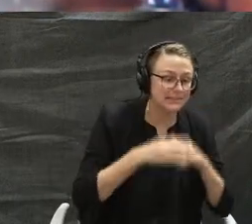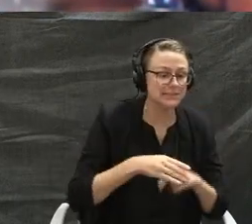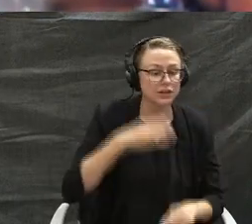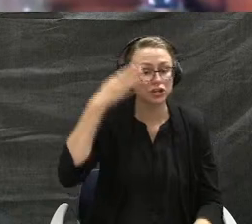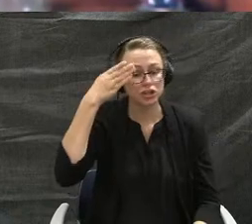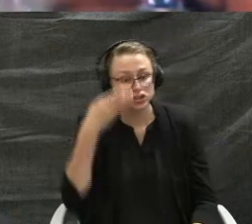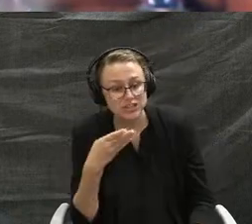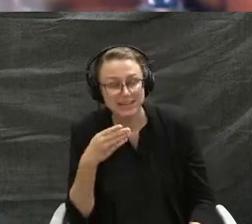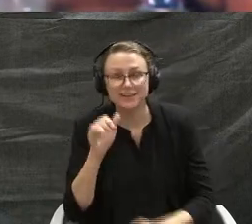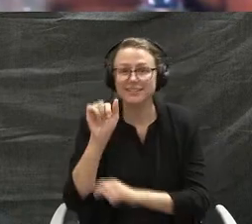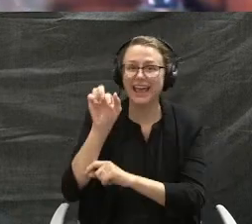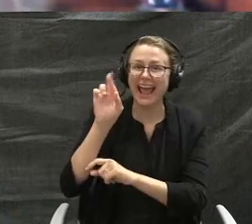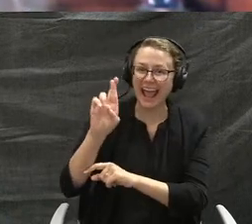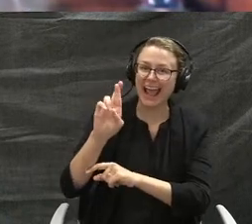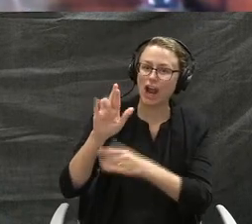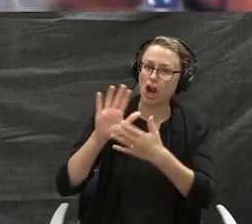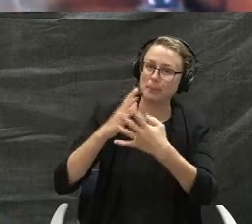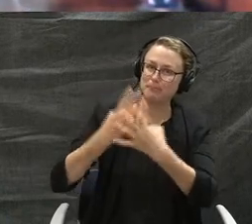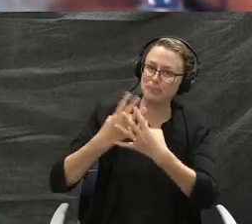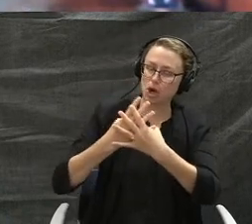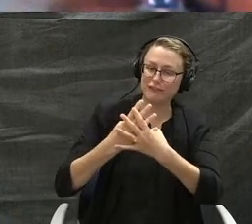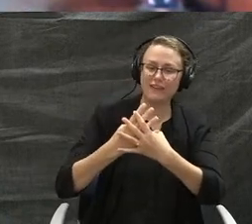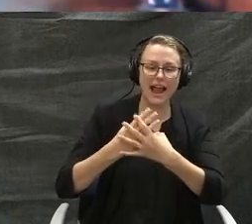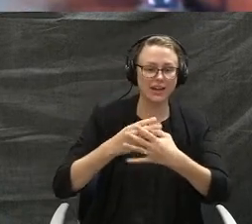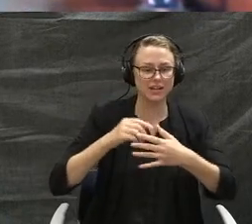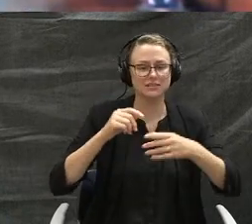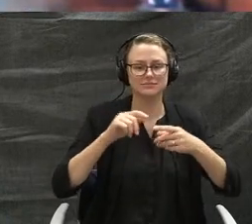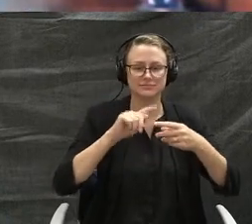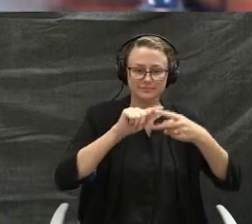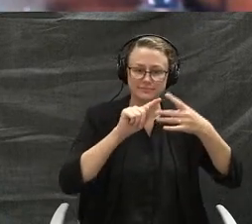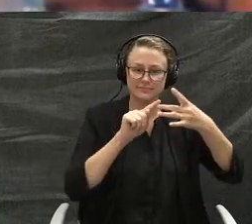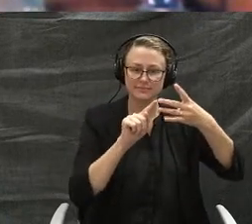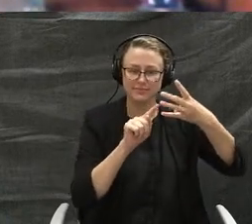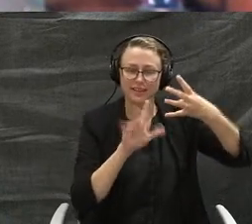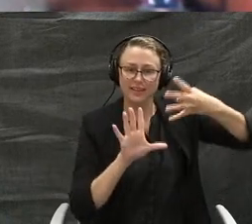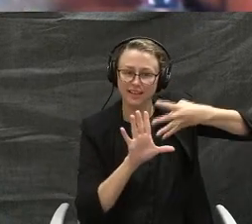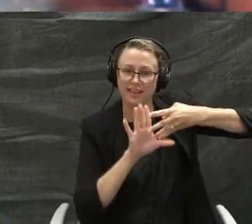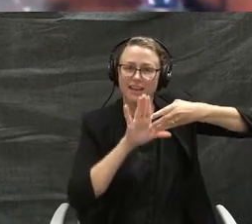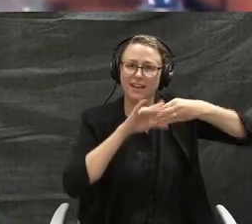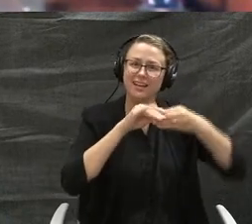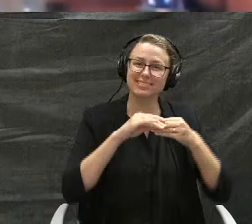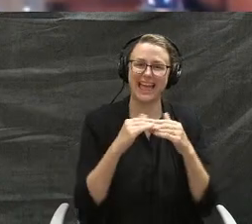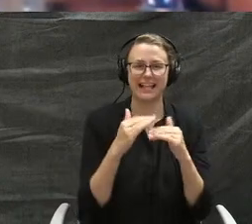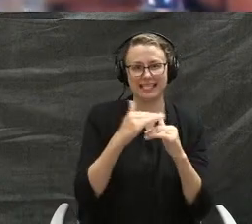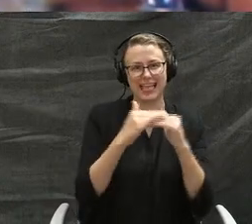Shields with the air purifiers, we are providing layered tiers of protection for our students and staff.